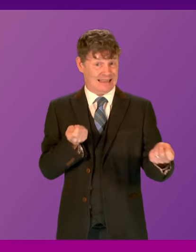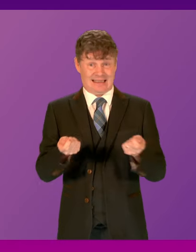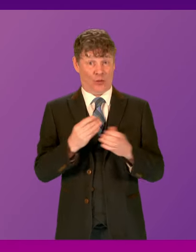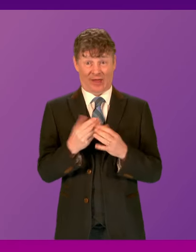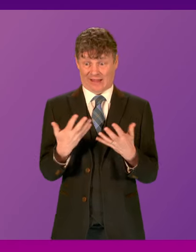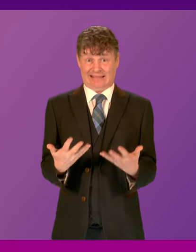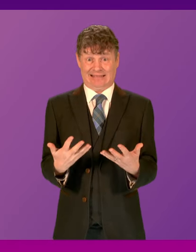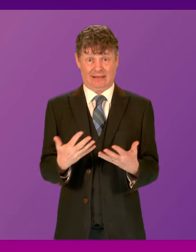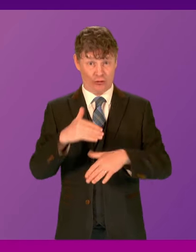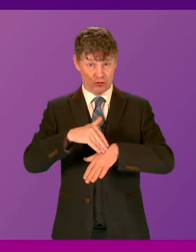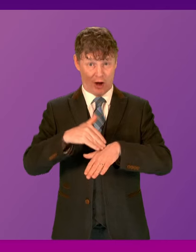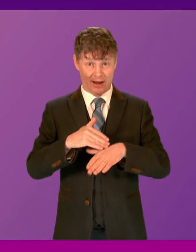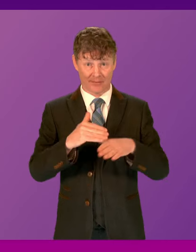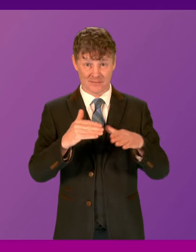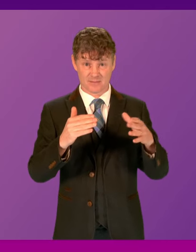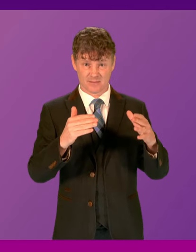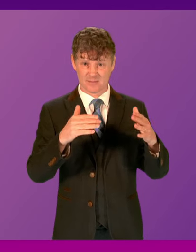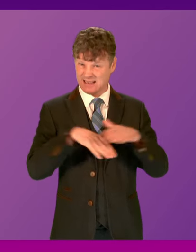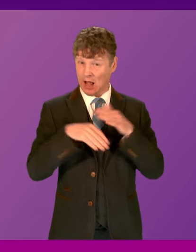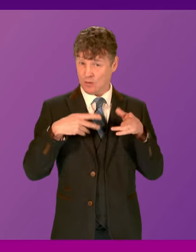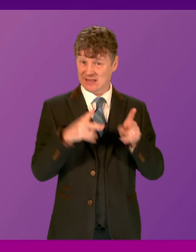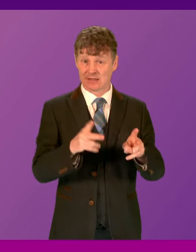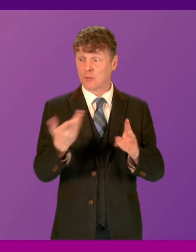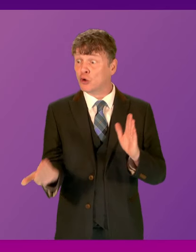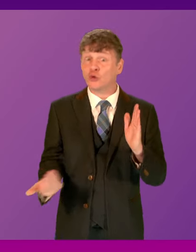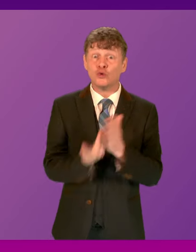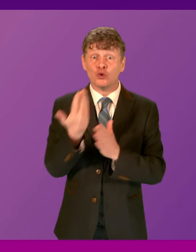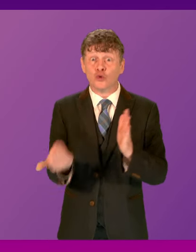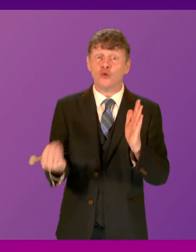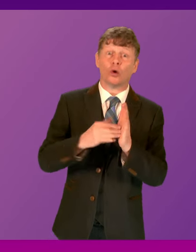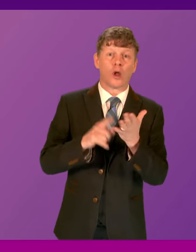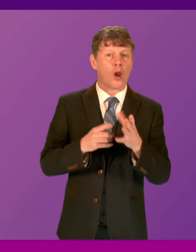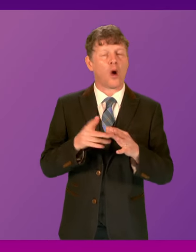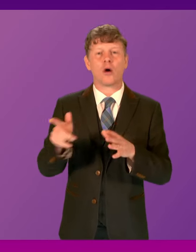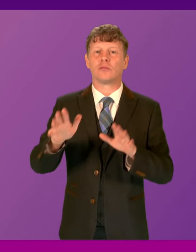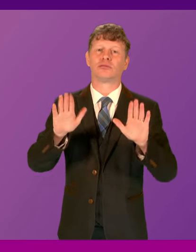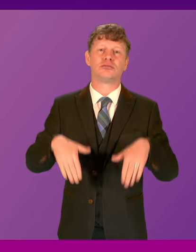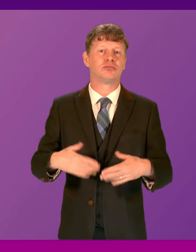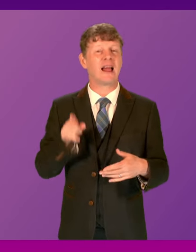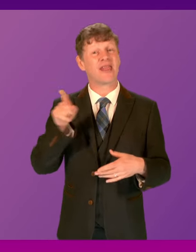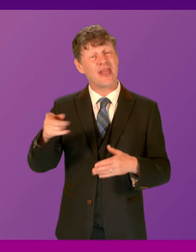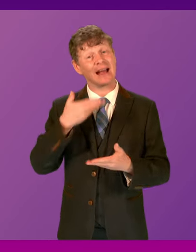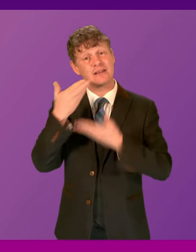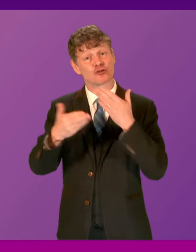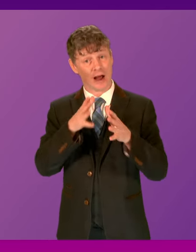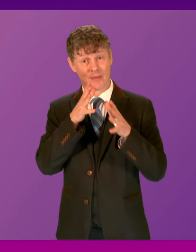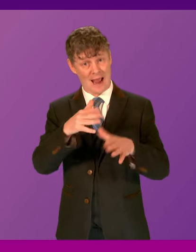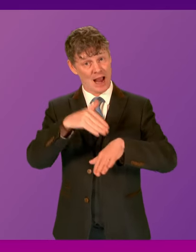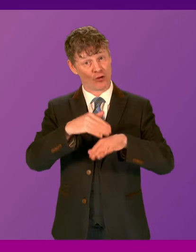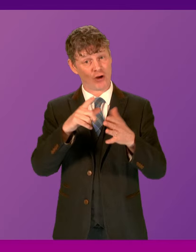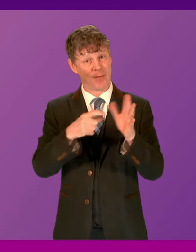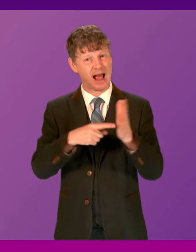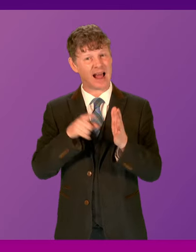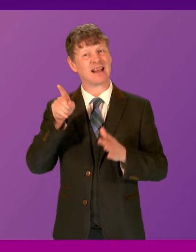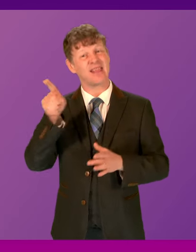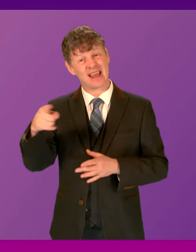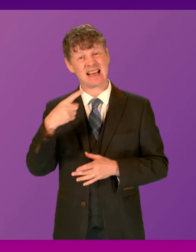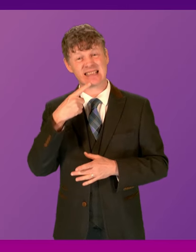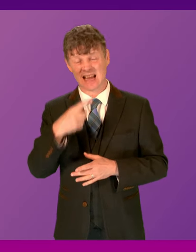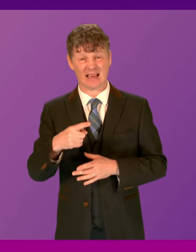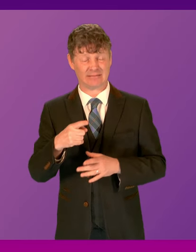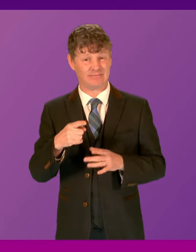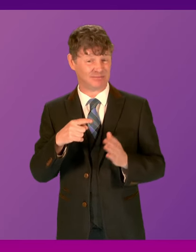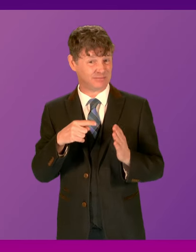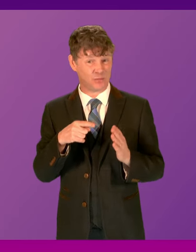let alone this new law, and they have described the hate crime act as “a recipe for disaster”.